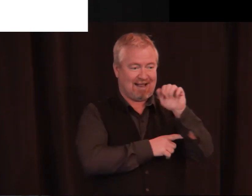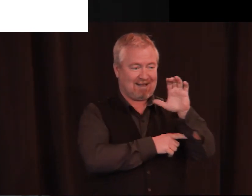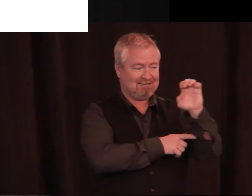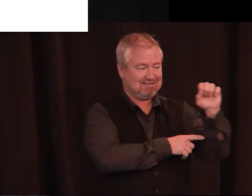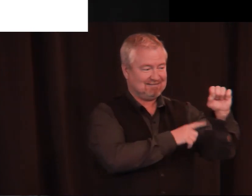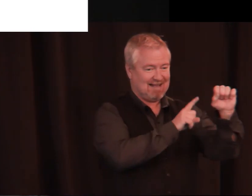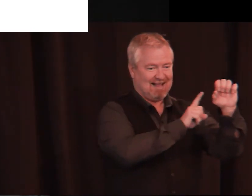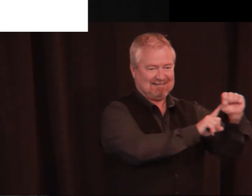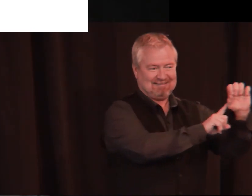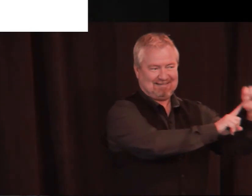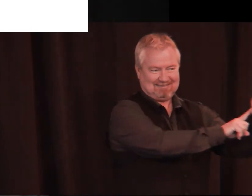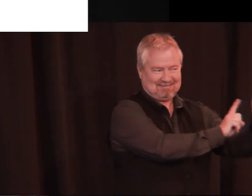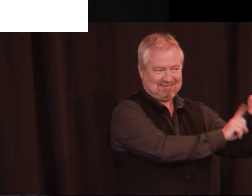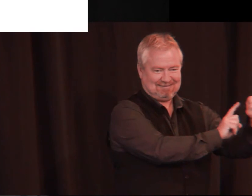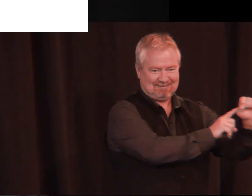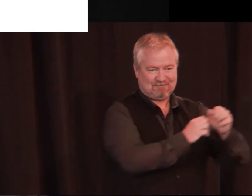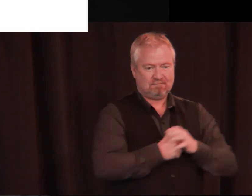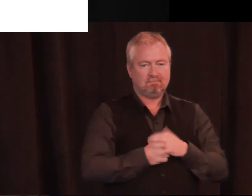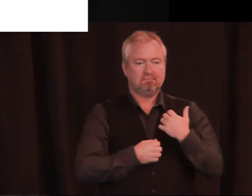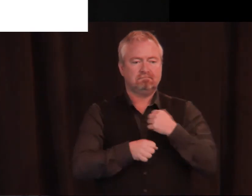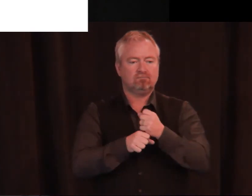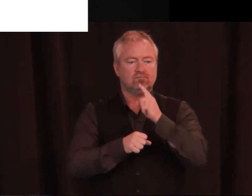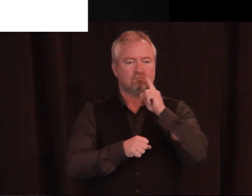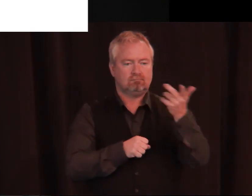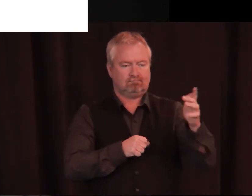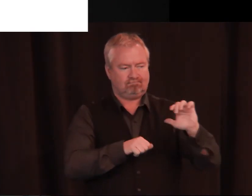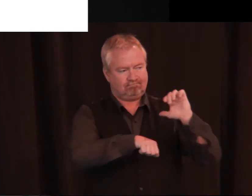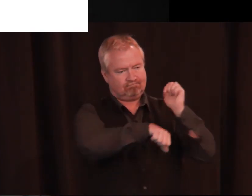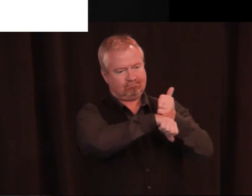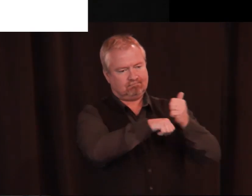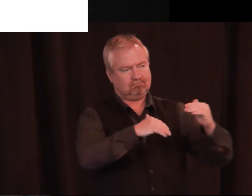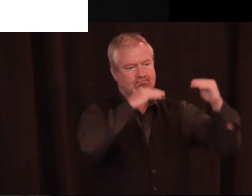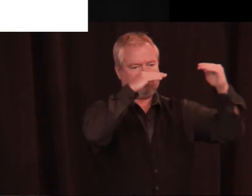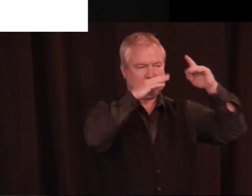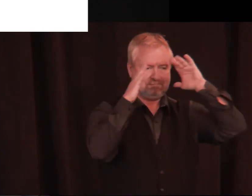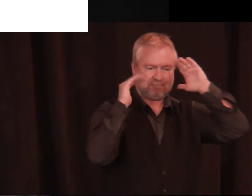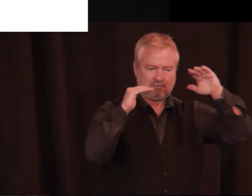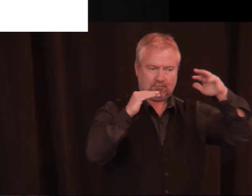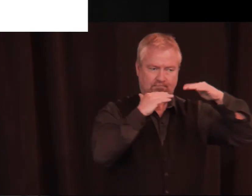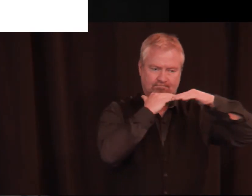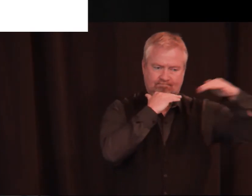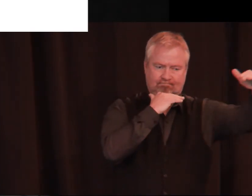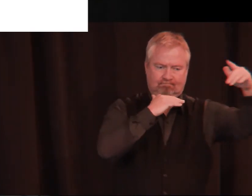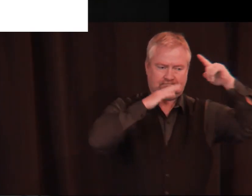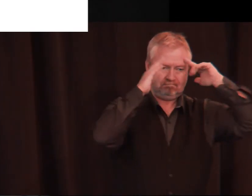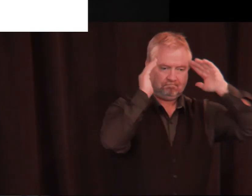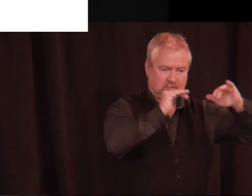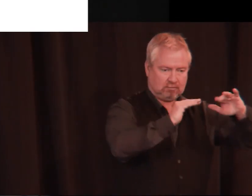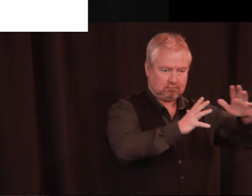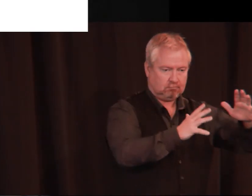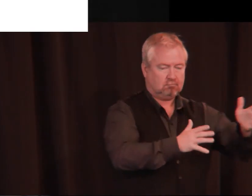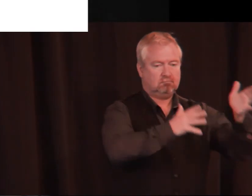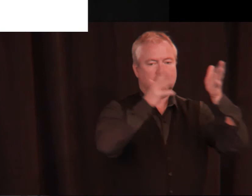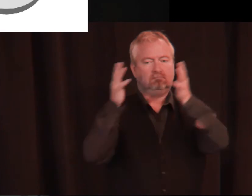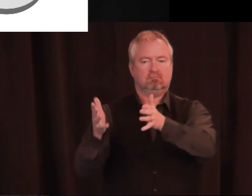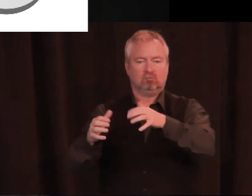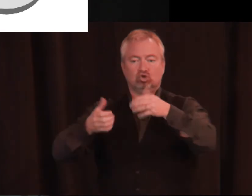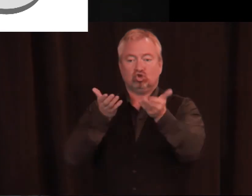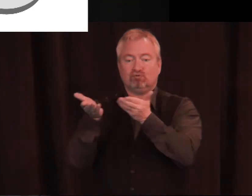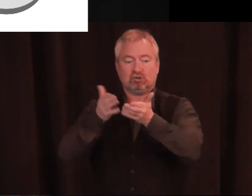making sure we set the bar high for these kids and super-size services.